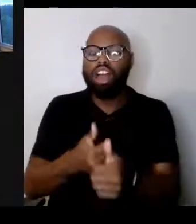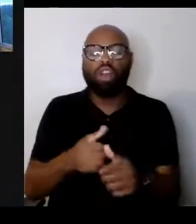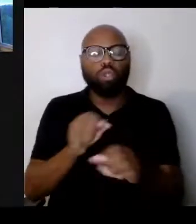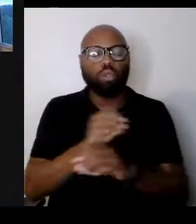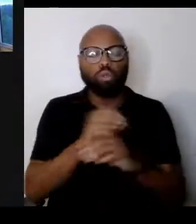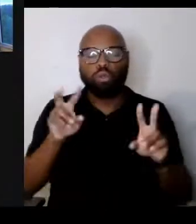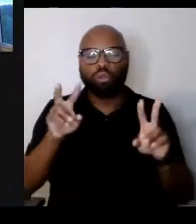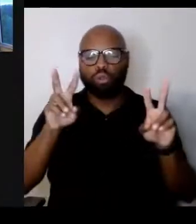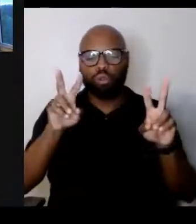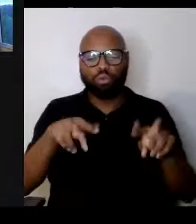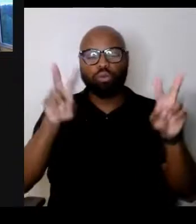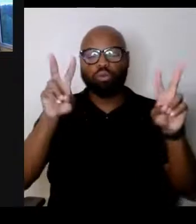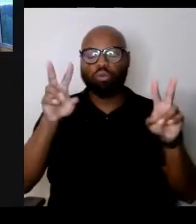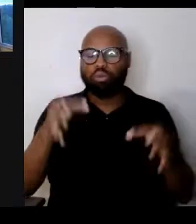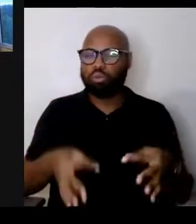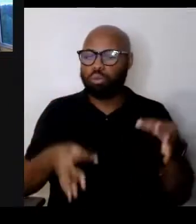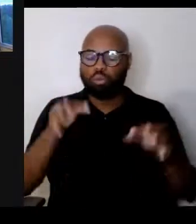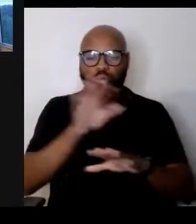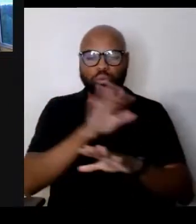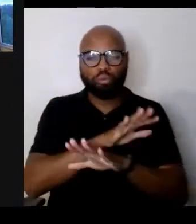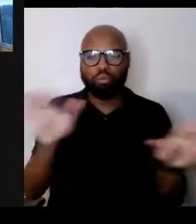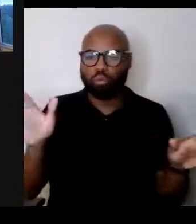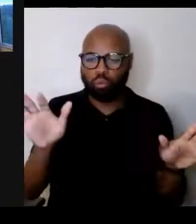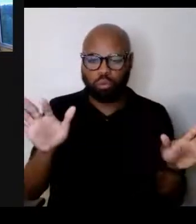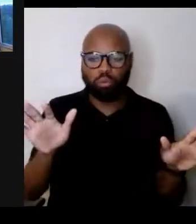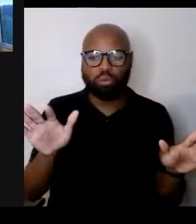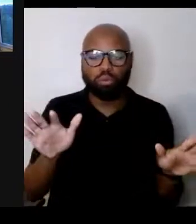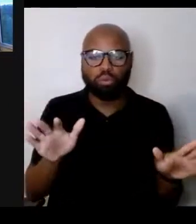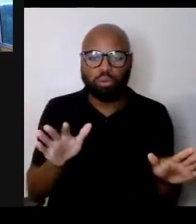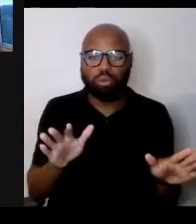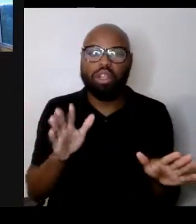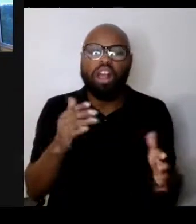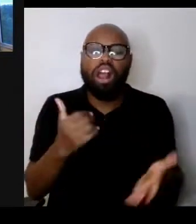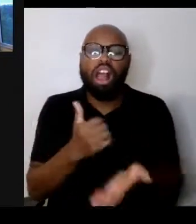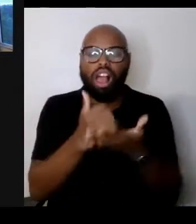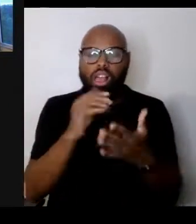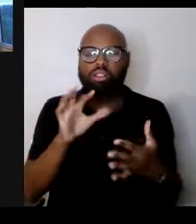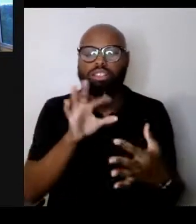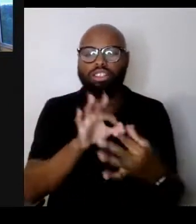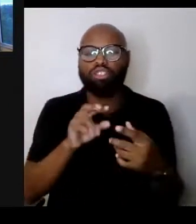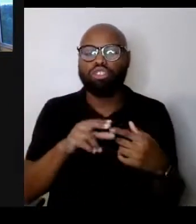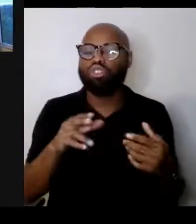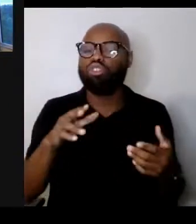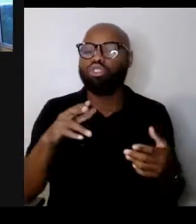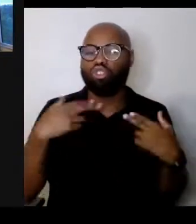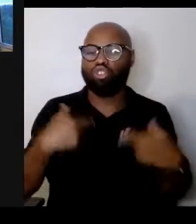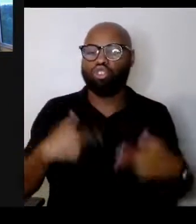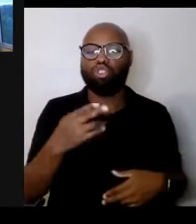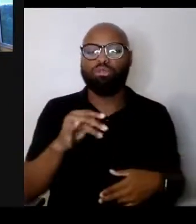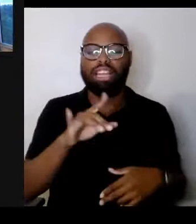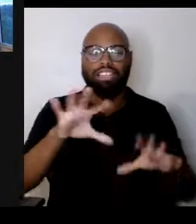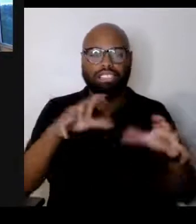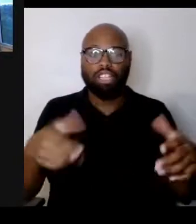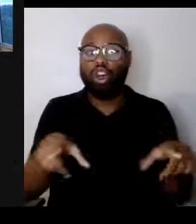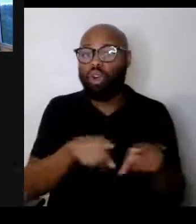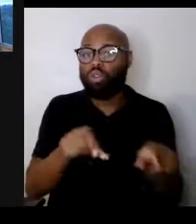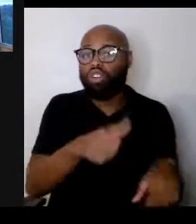So that helps you connect to the humanity of the person. But there's another rule I also follow is respect.